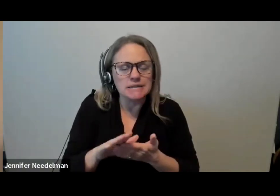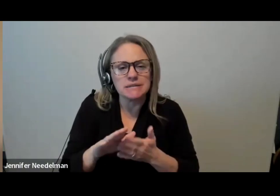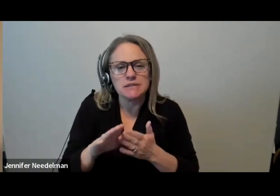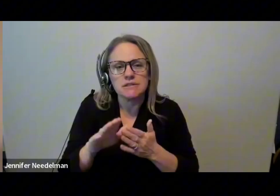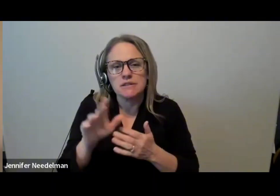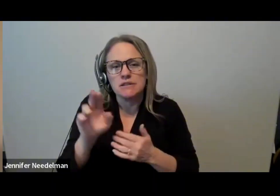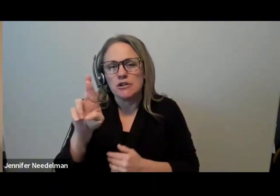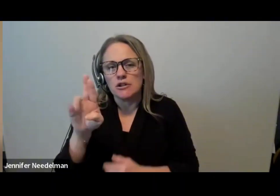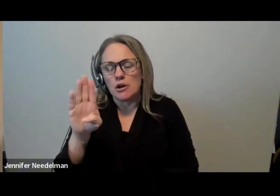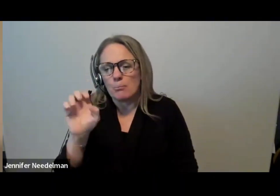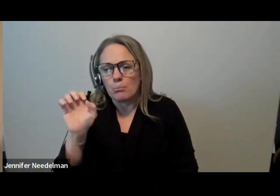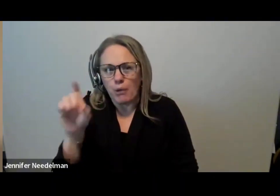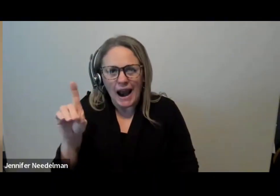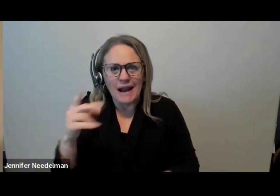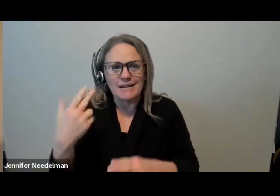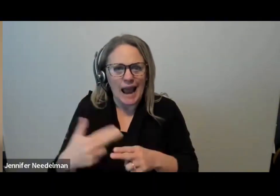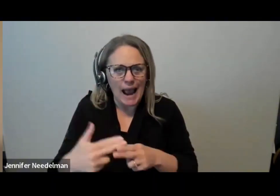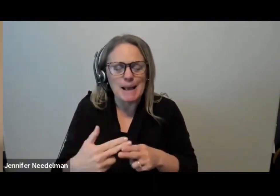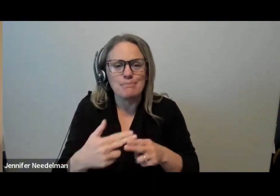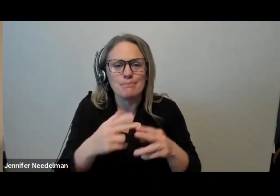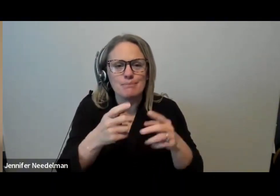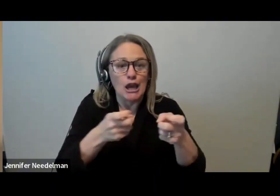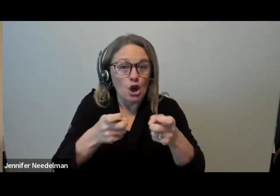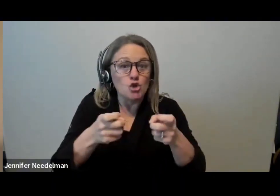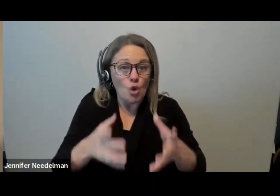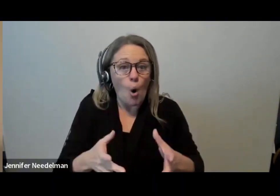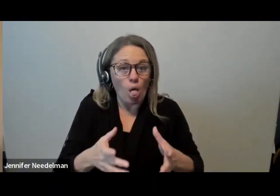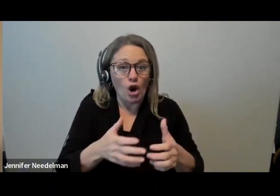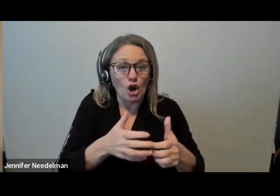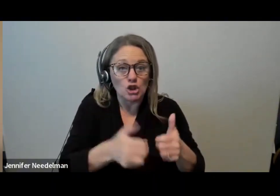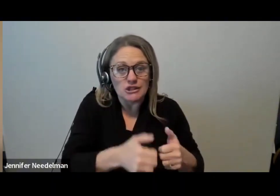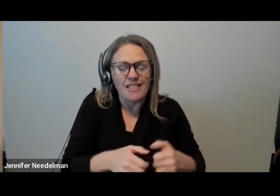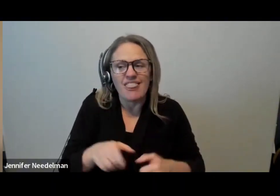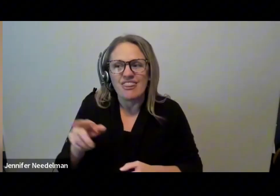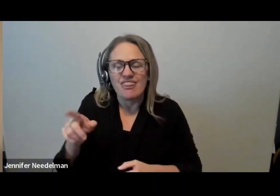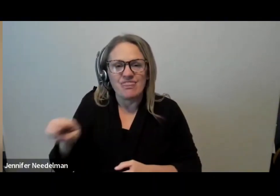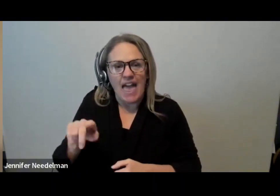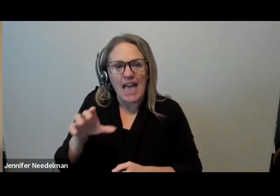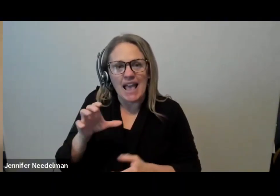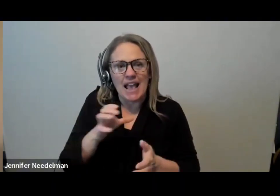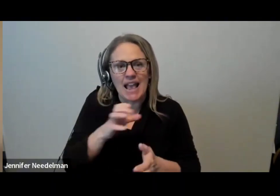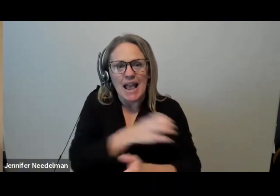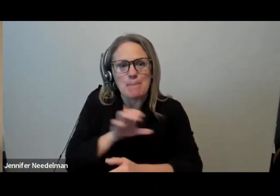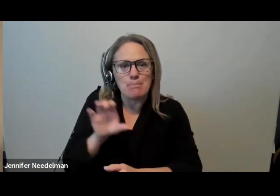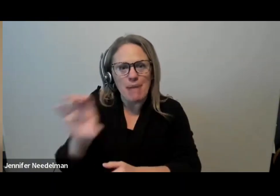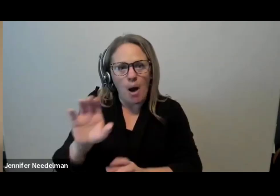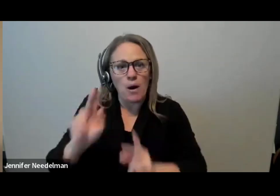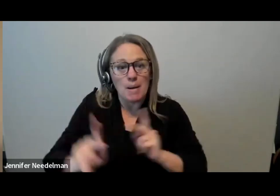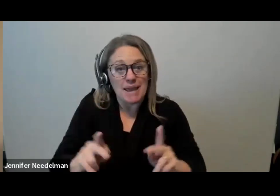adaptive controllers. They empower people with 3D printers to make